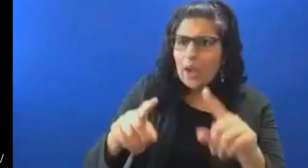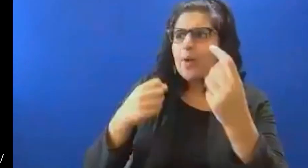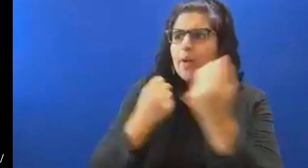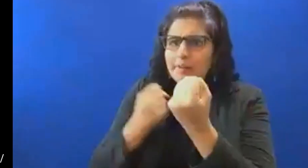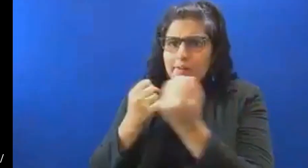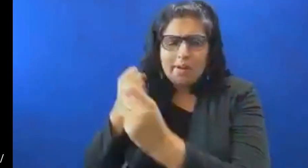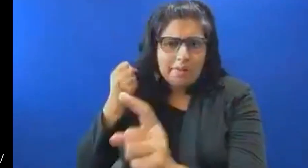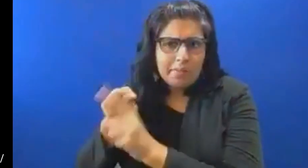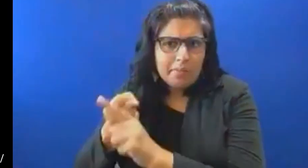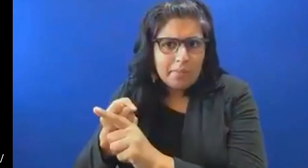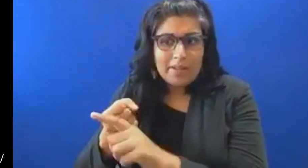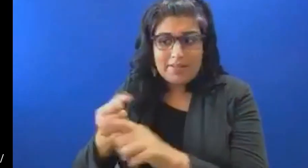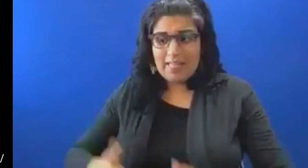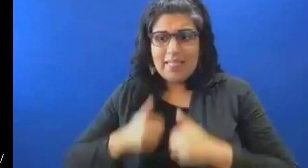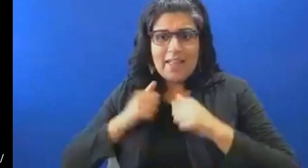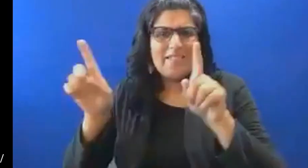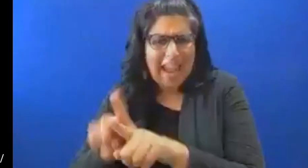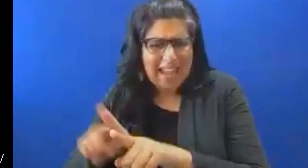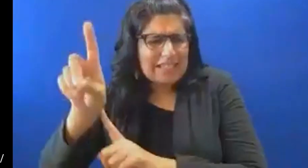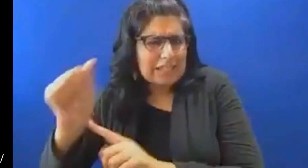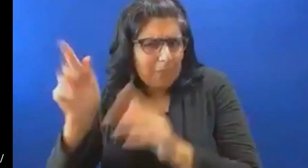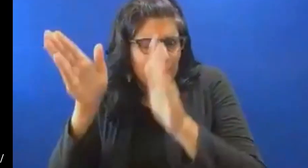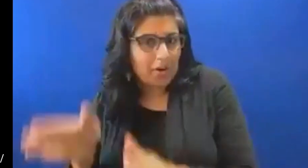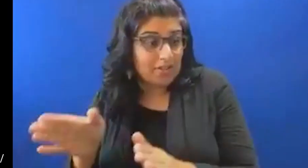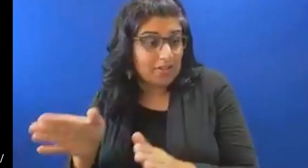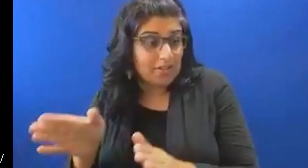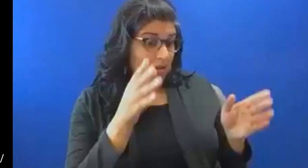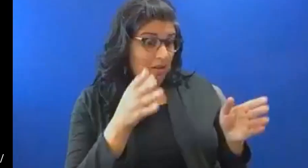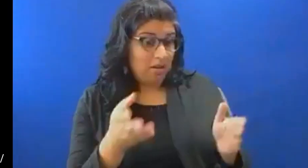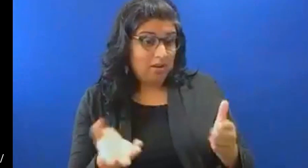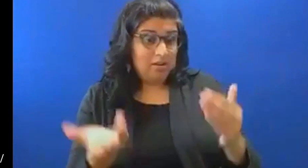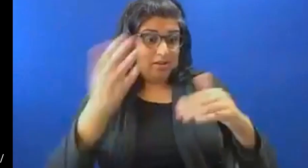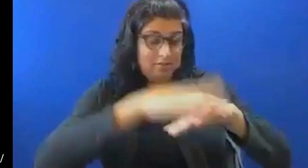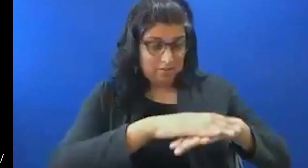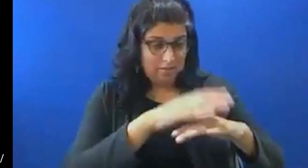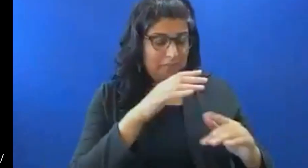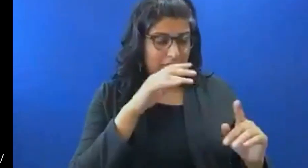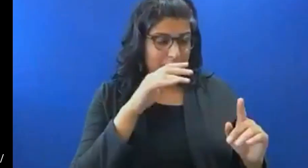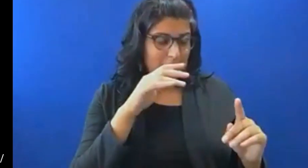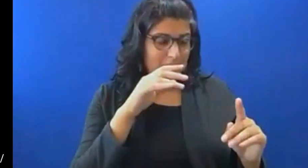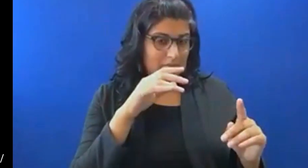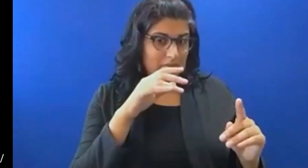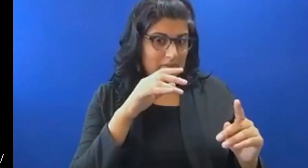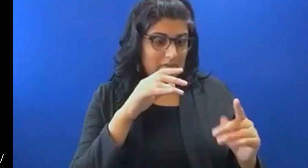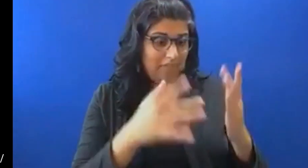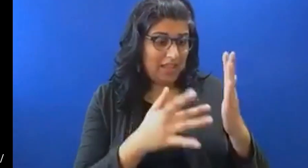And then, on top of that, we have to recognize that the internet is only relatively recent.